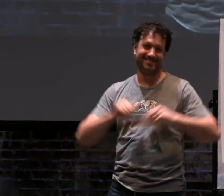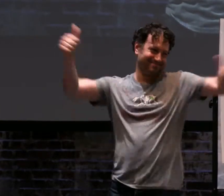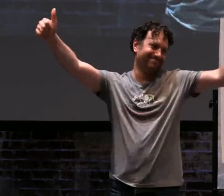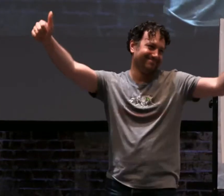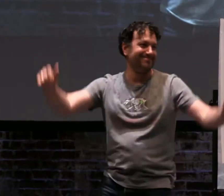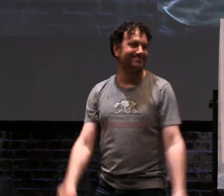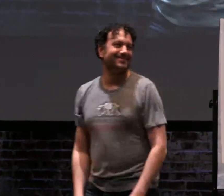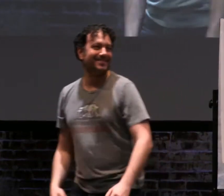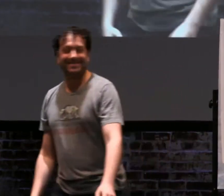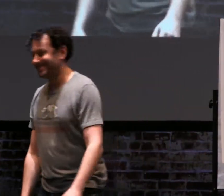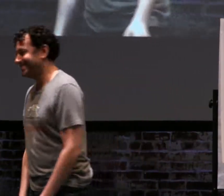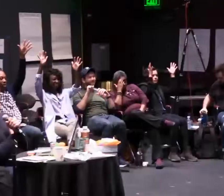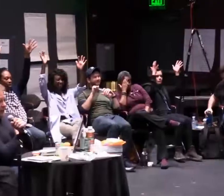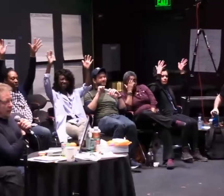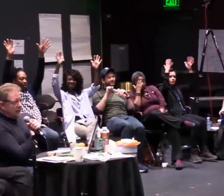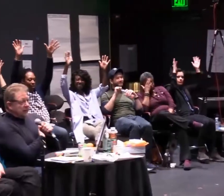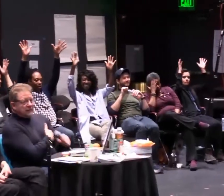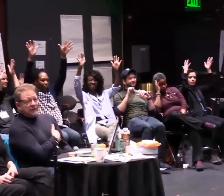Okay, so keep that in mind. The resources are there.